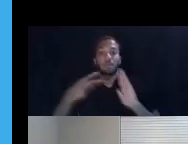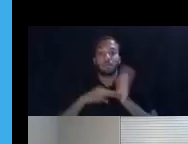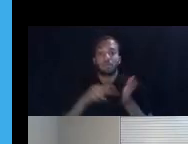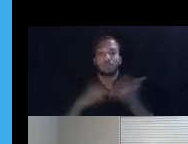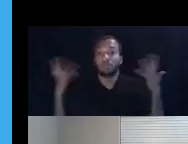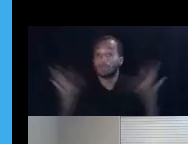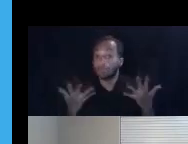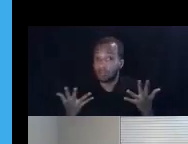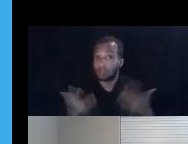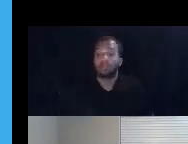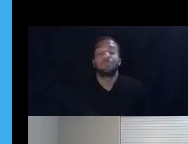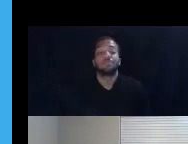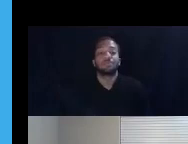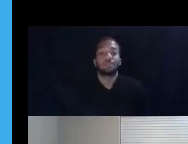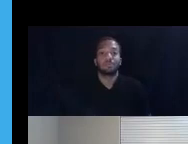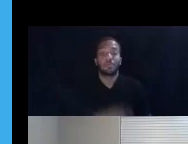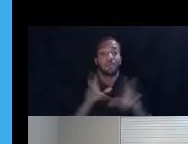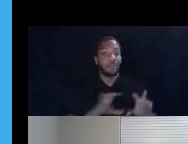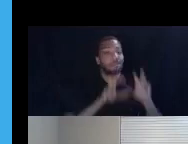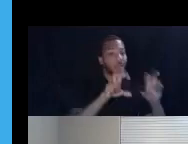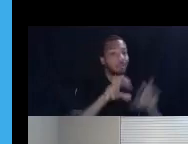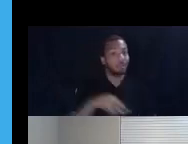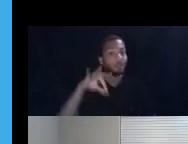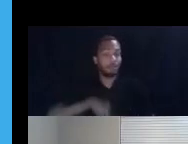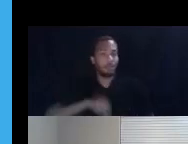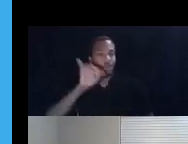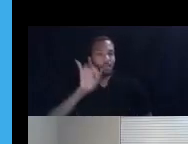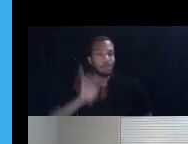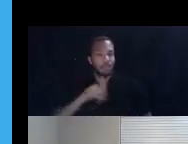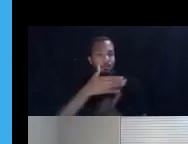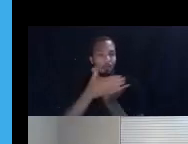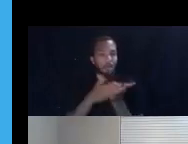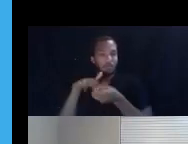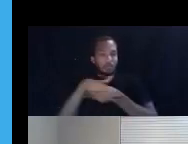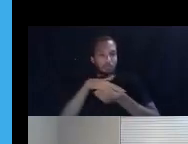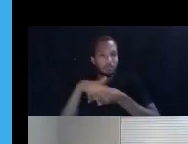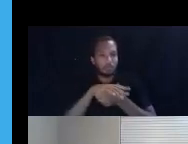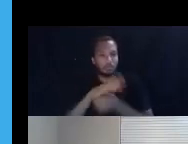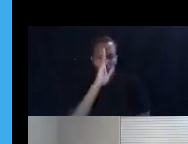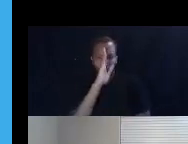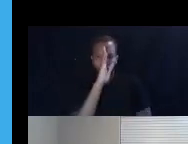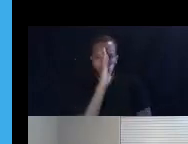Community benefits and investments is a sector that is all about direct investments into community identified needs.